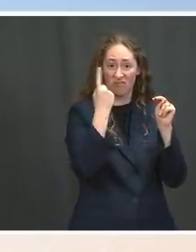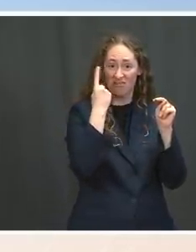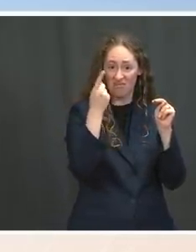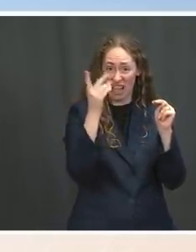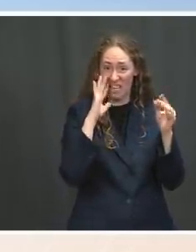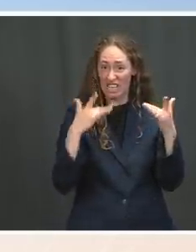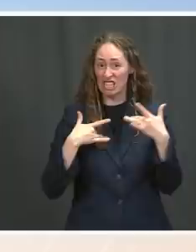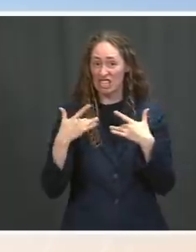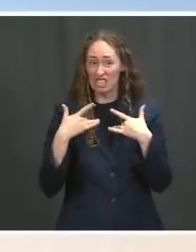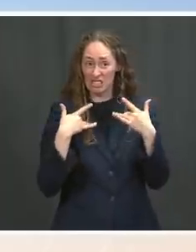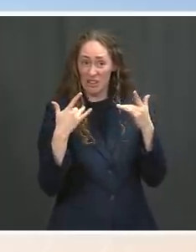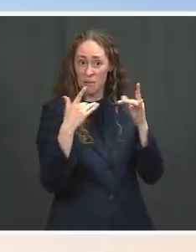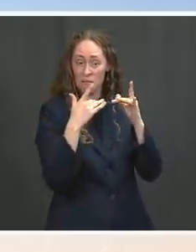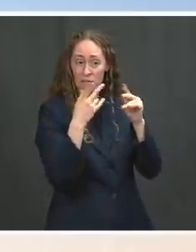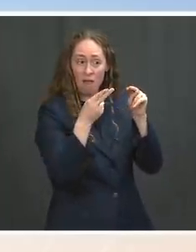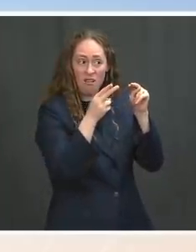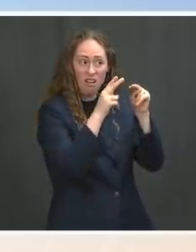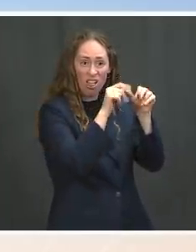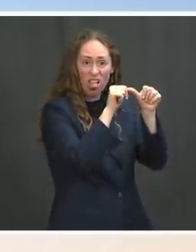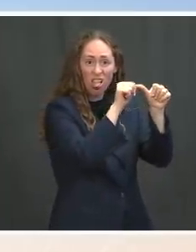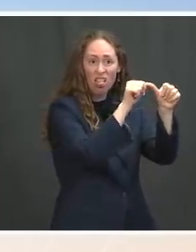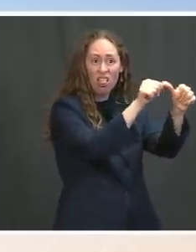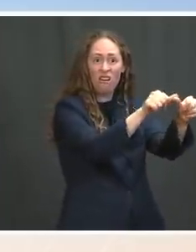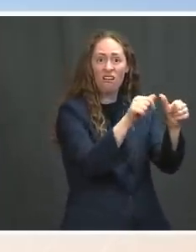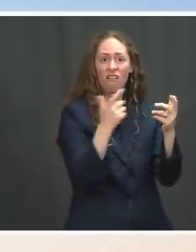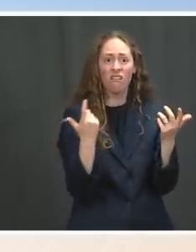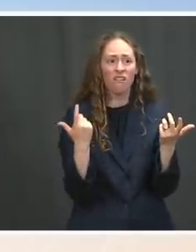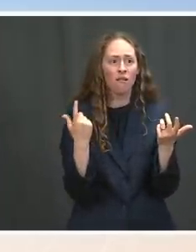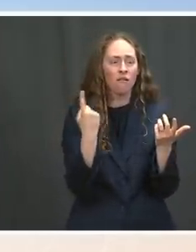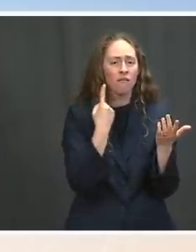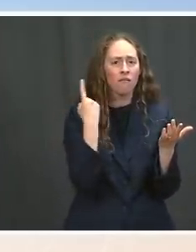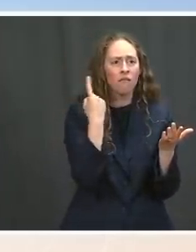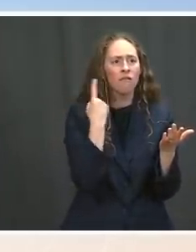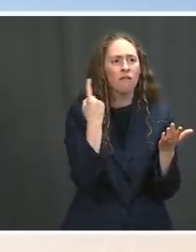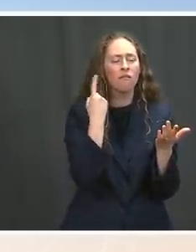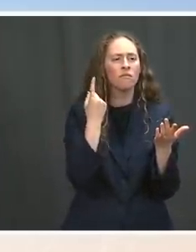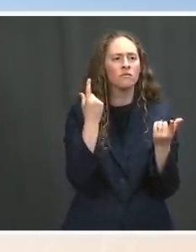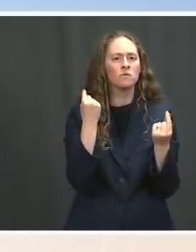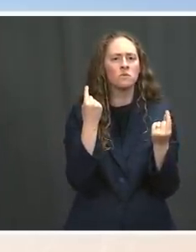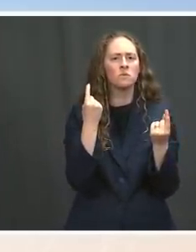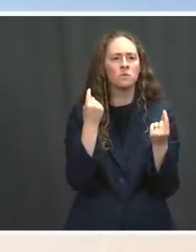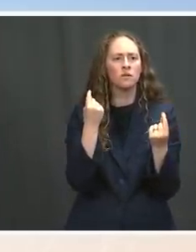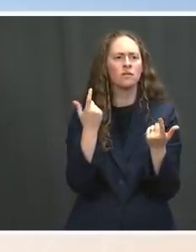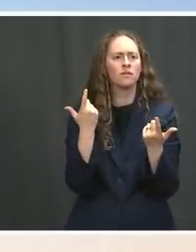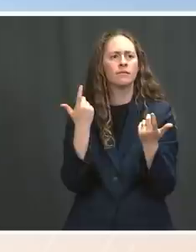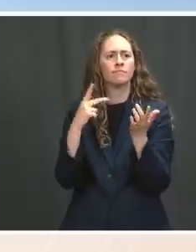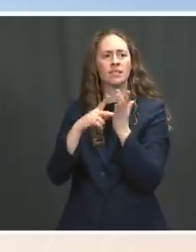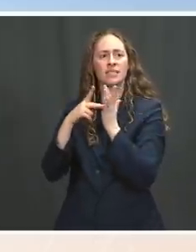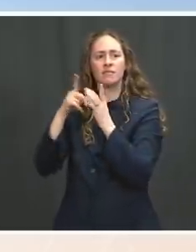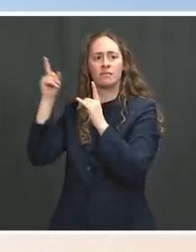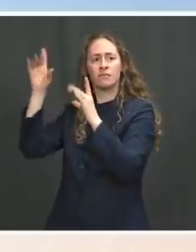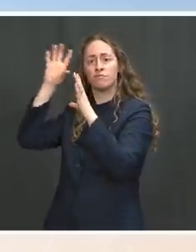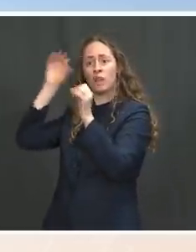to rethink its spending plans? How high a monthly reading is the administration willing to see,